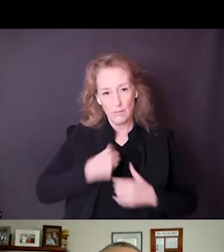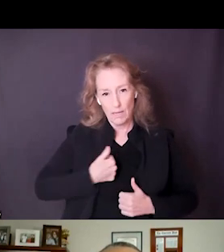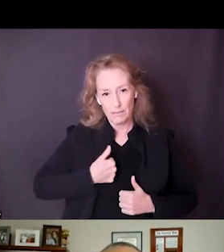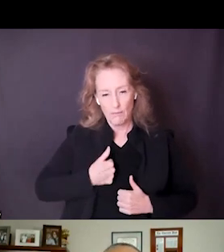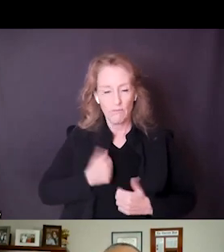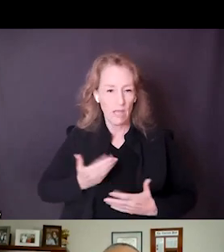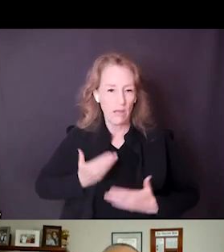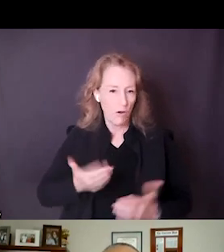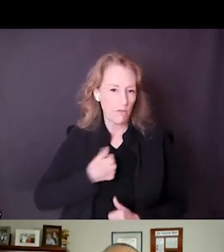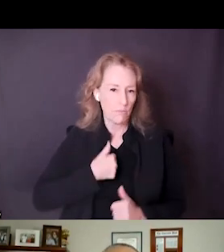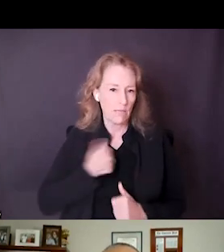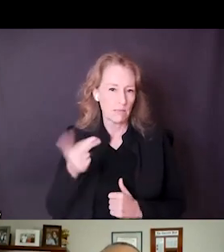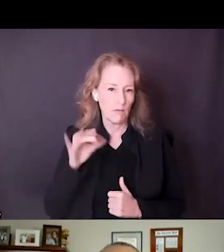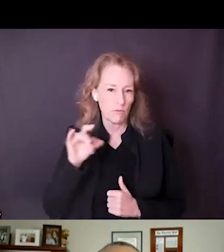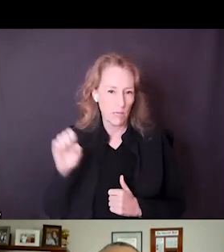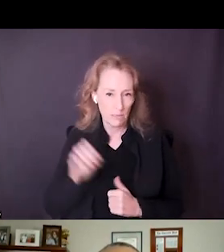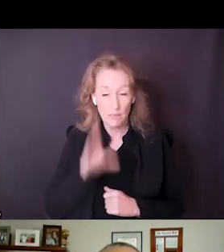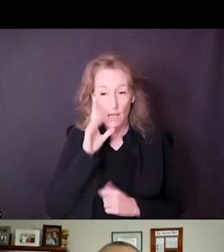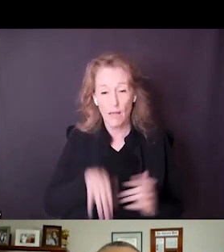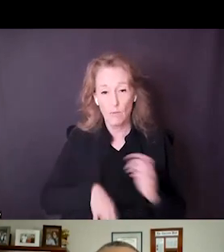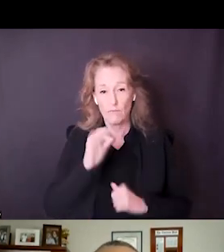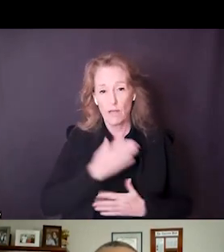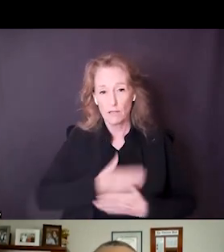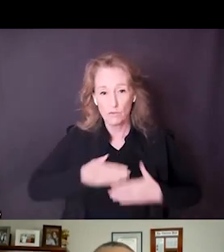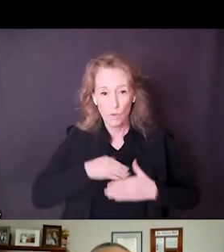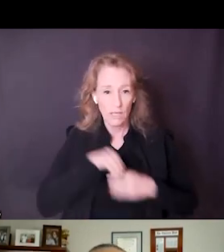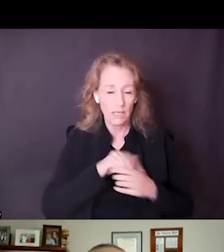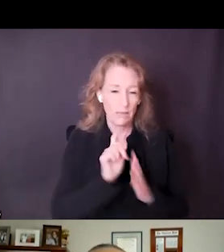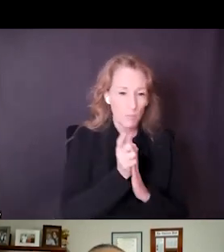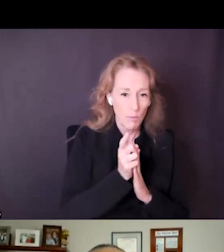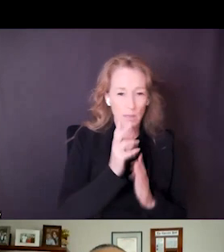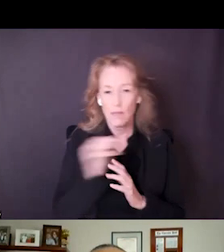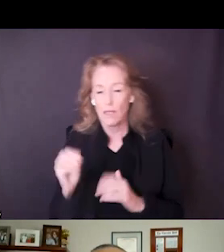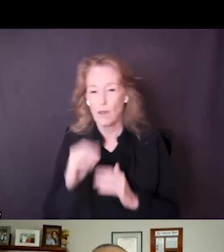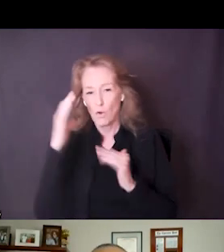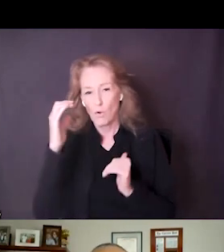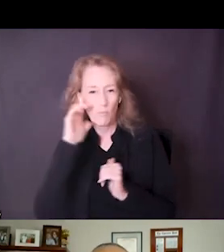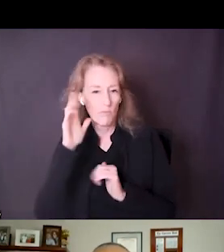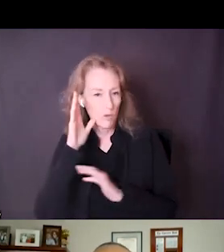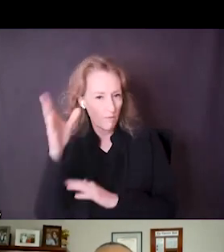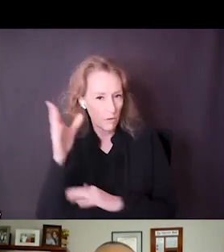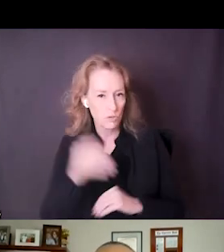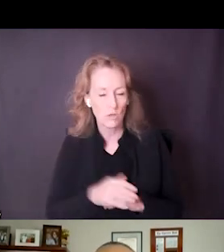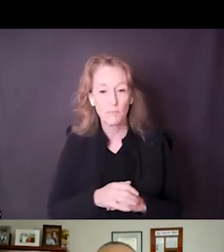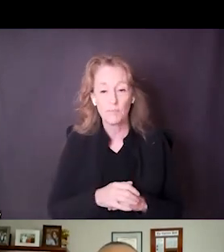I WILL FIND JOY IN THE MOMENT AND HOPE FOR THE FUTURE. I WILL LEAVE THE WORLD A BETTER PLACE FOR WHAT IT